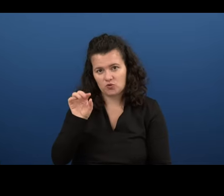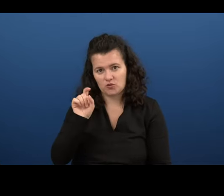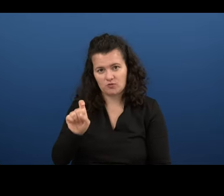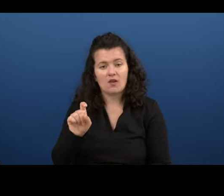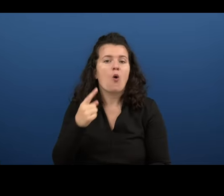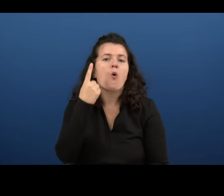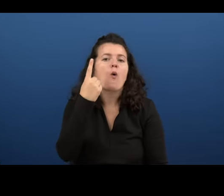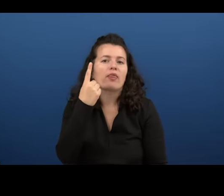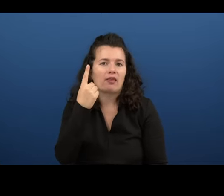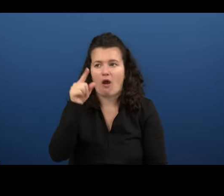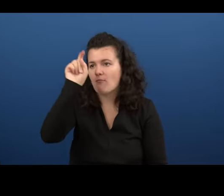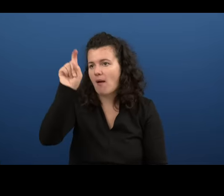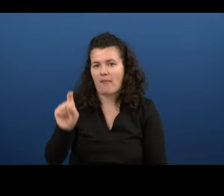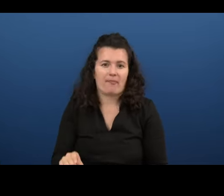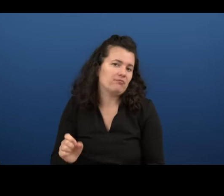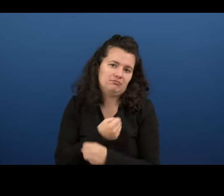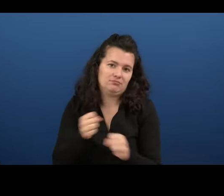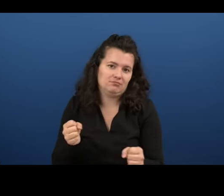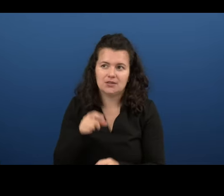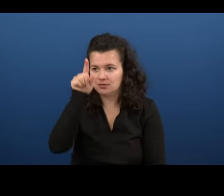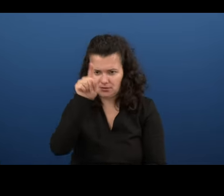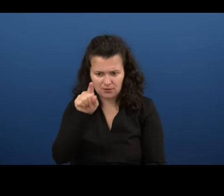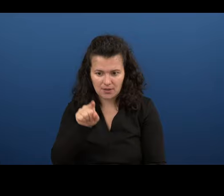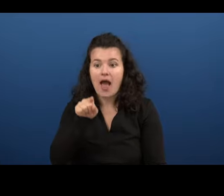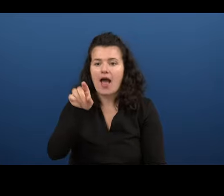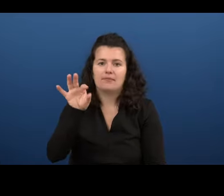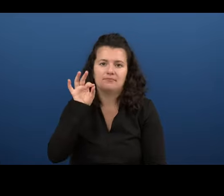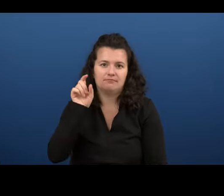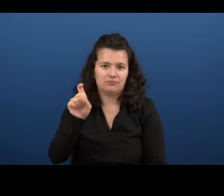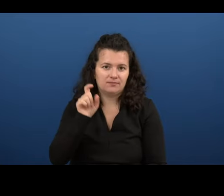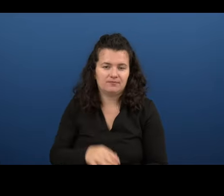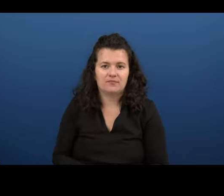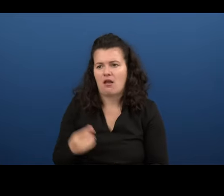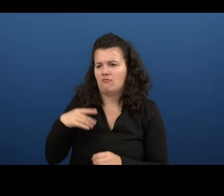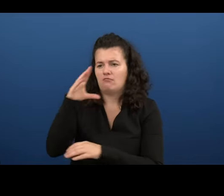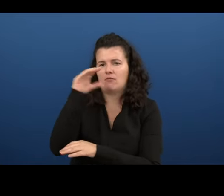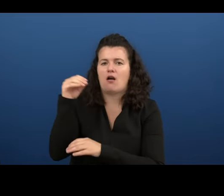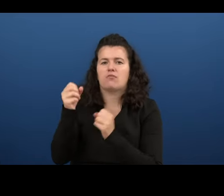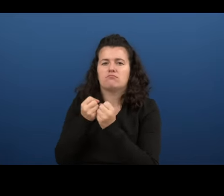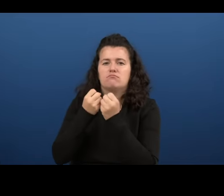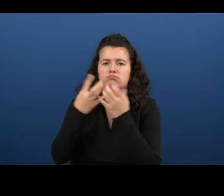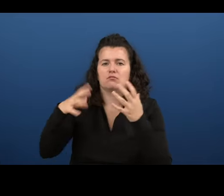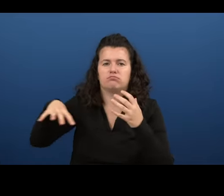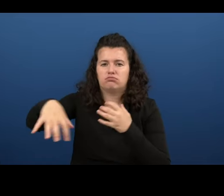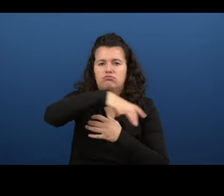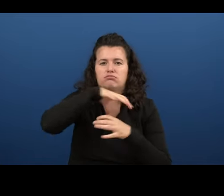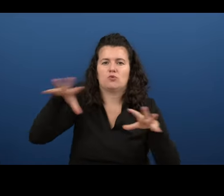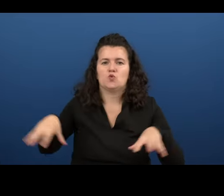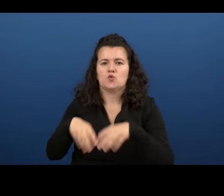11:28:33 multinational enterprise, if you're if you're a former company but it's not so